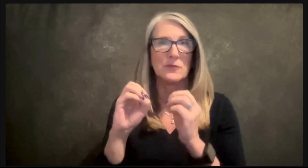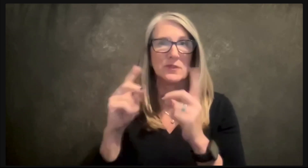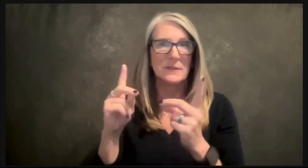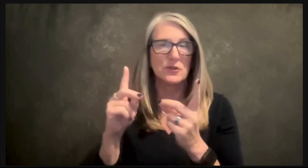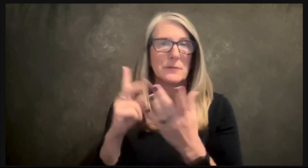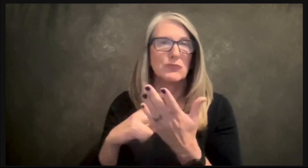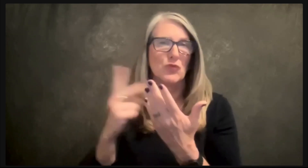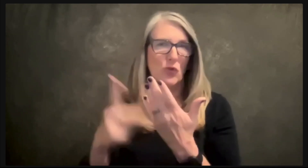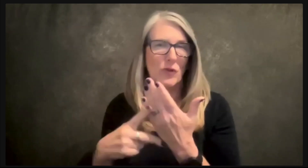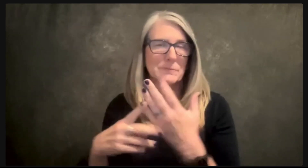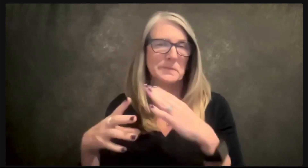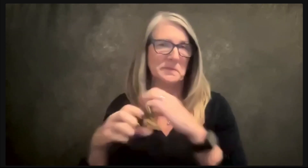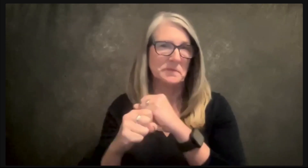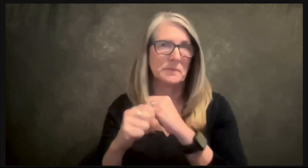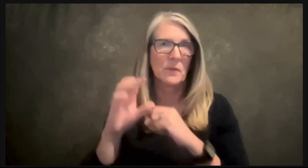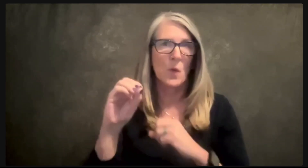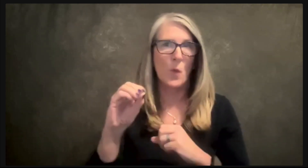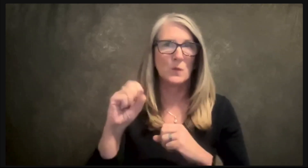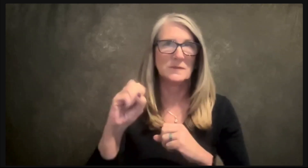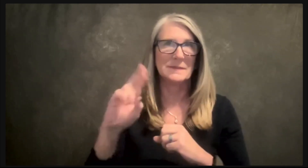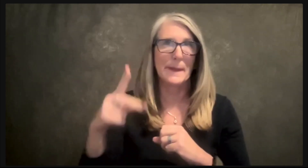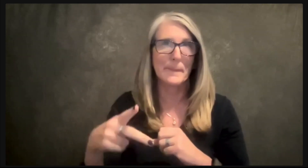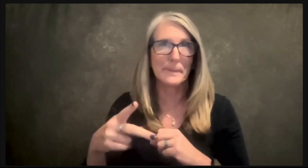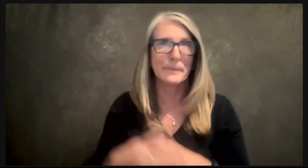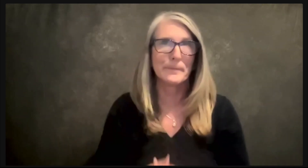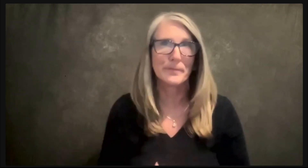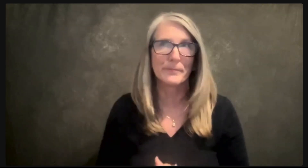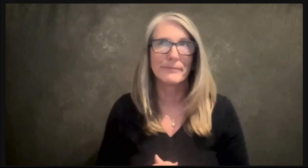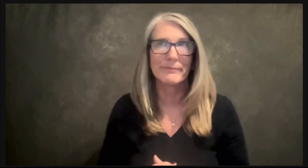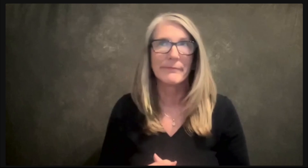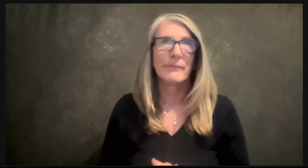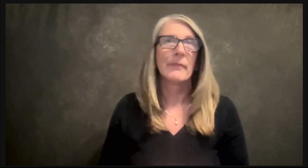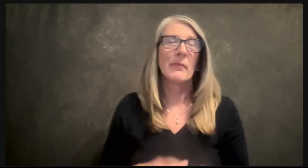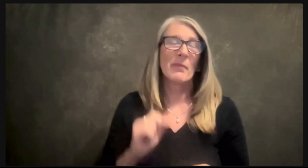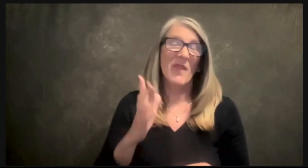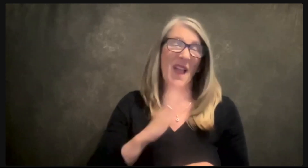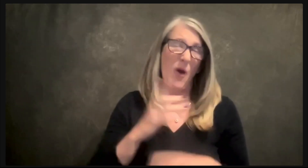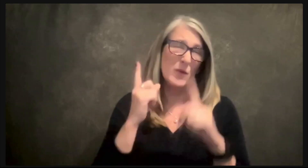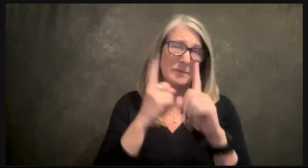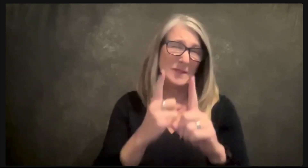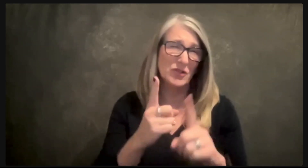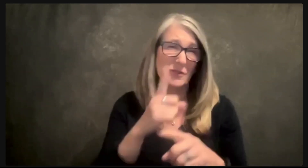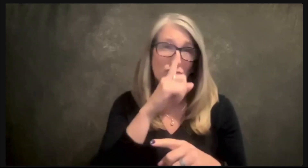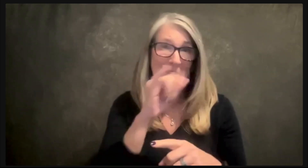under the Office of Special Education Programs, or OSEP.